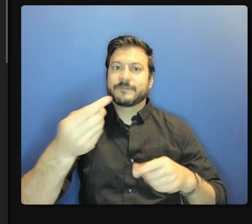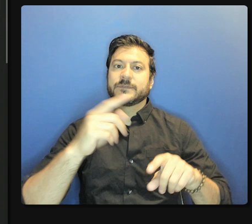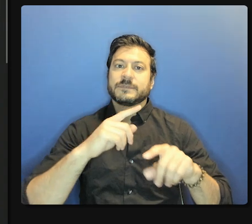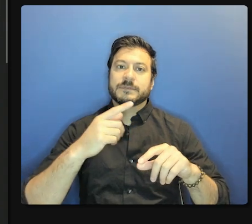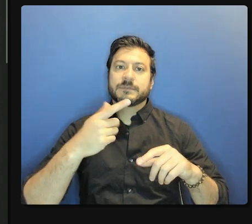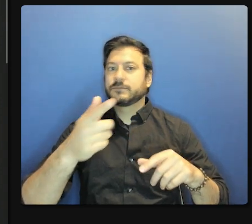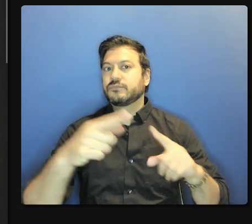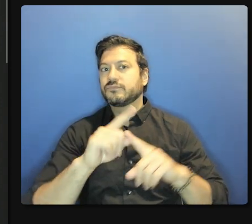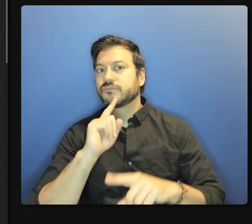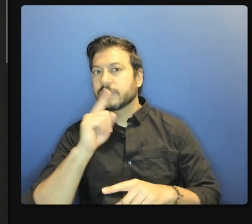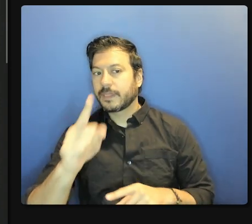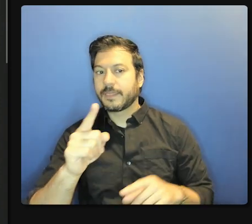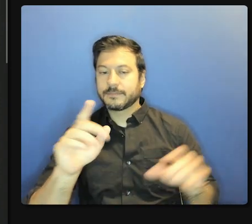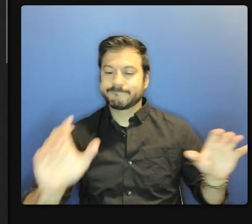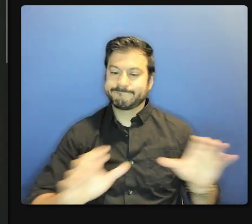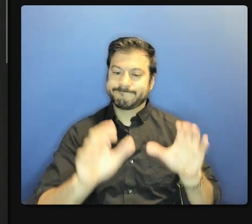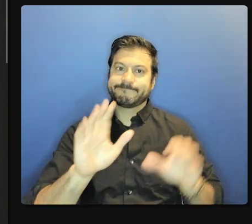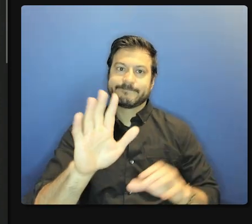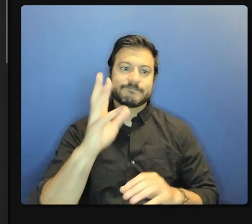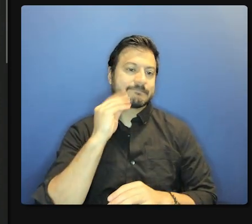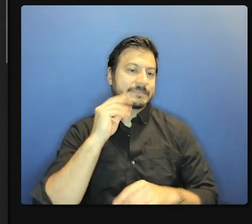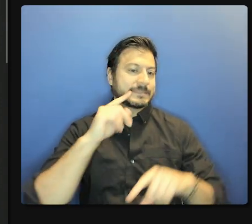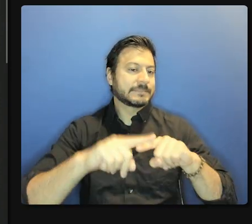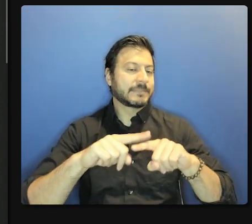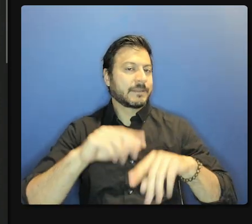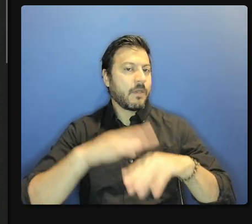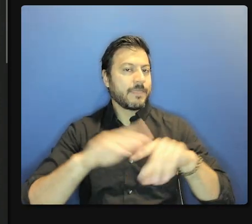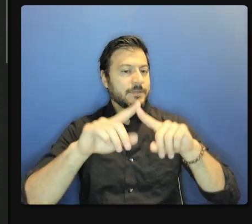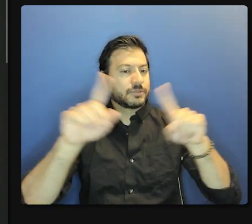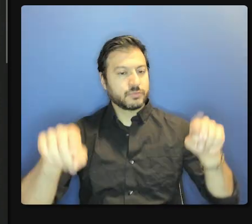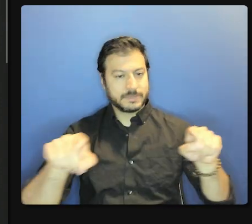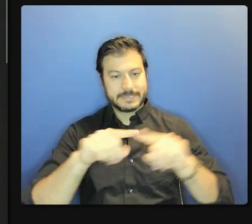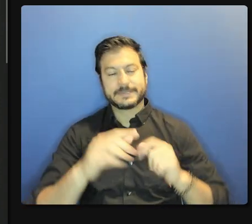allowing you to customize your experience depending on the screen.